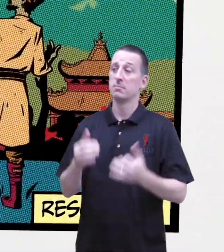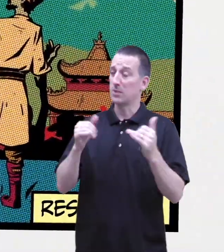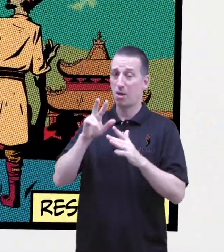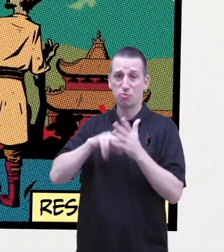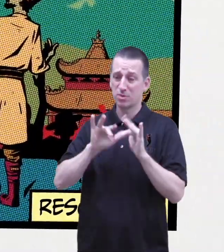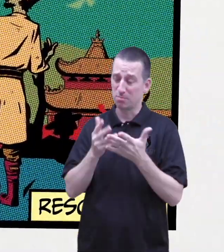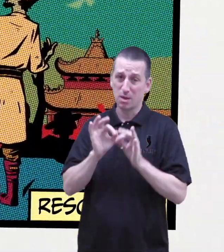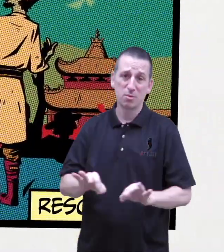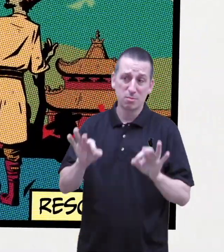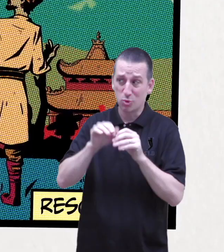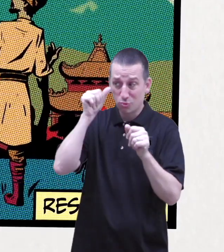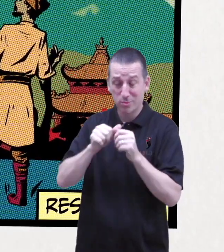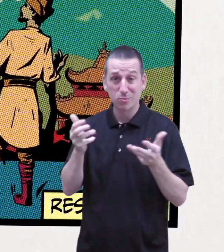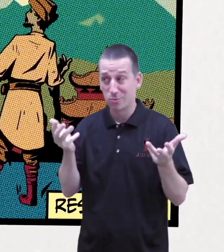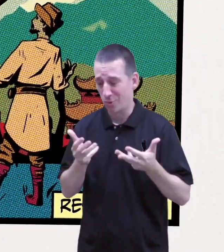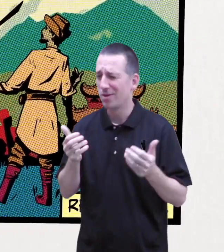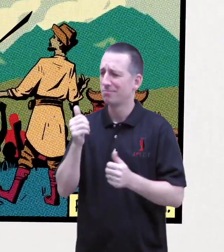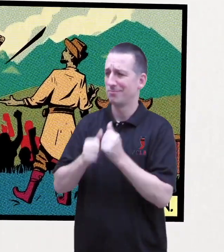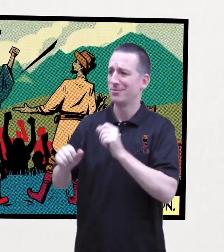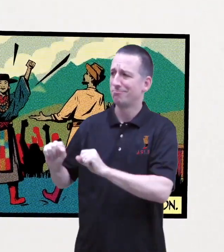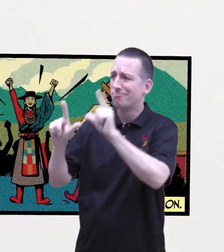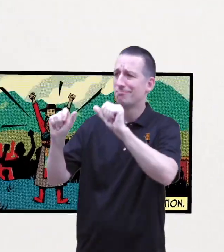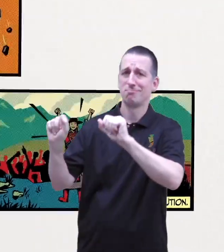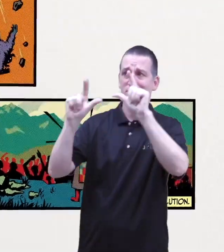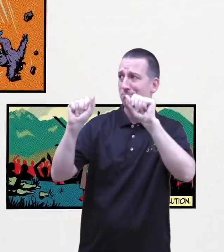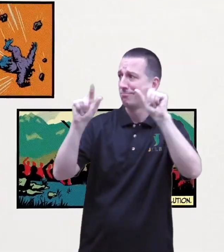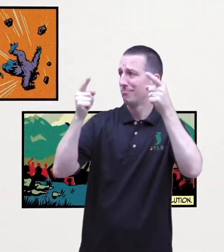Tim: Now, when reading narratives, it’s important to understand every scene